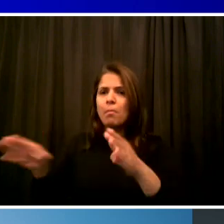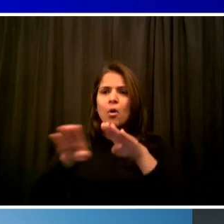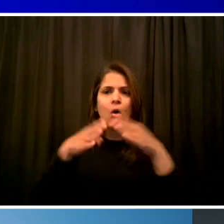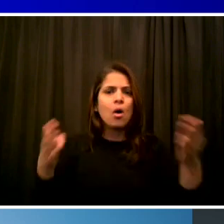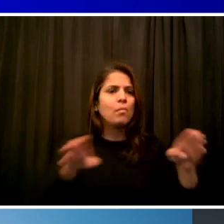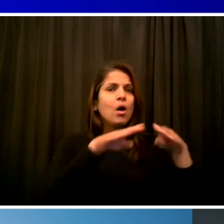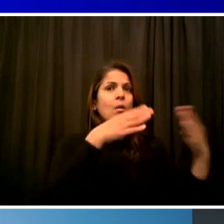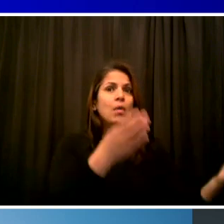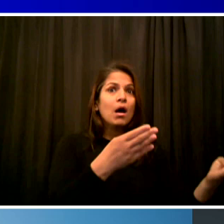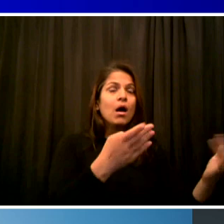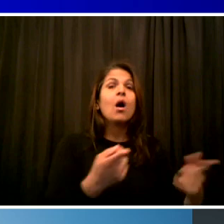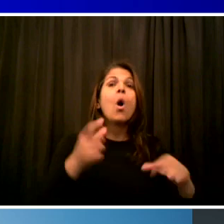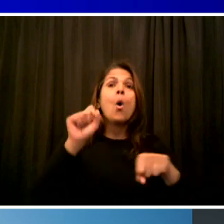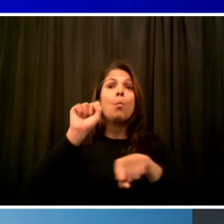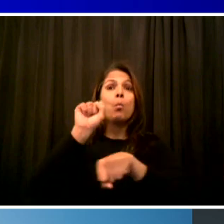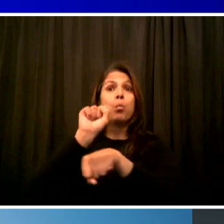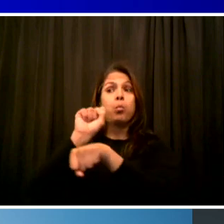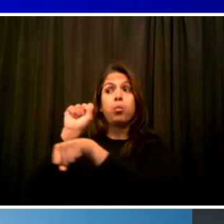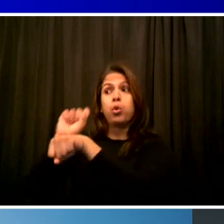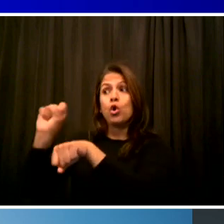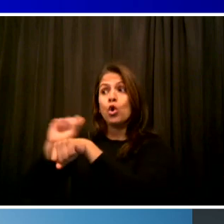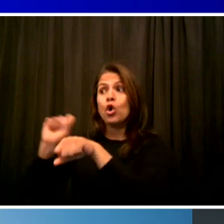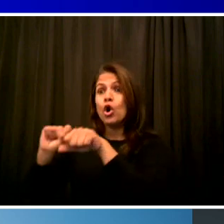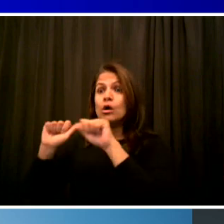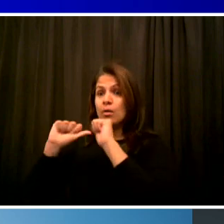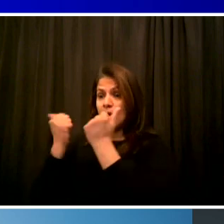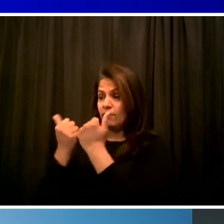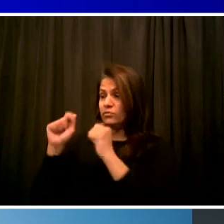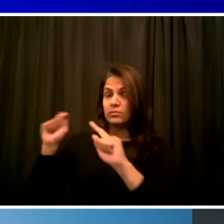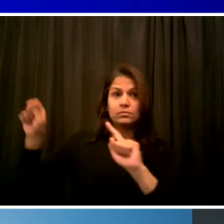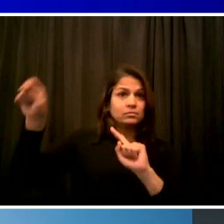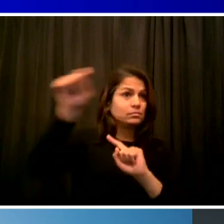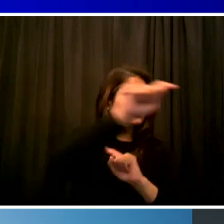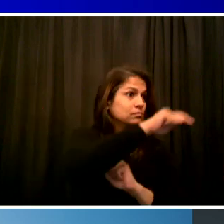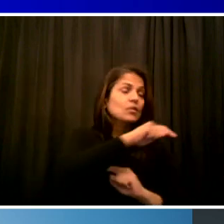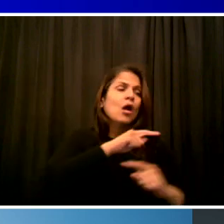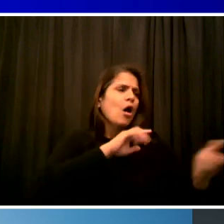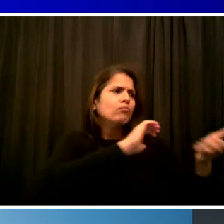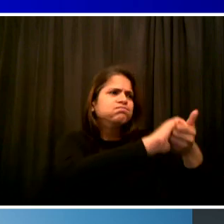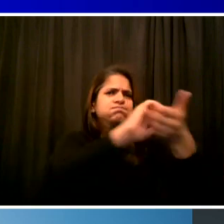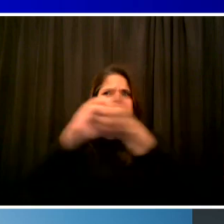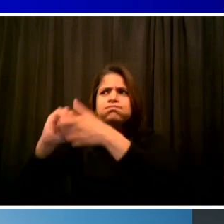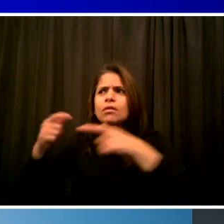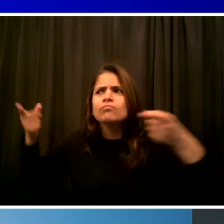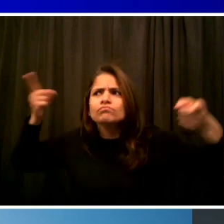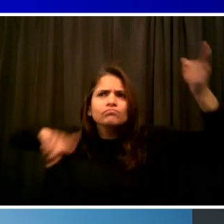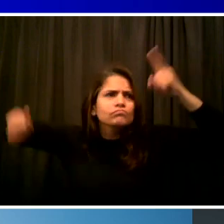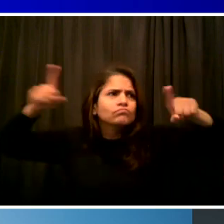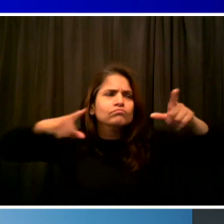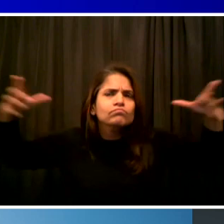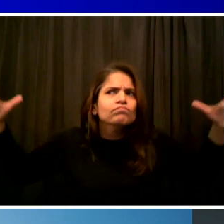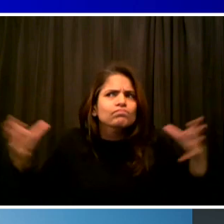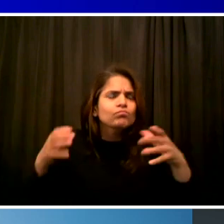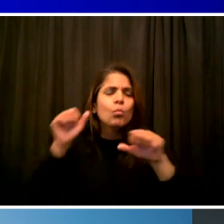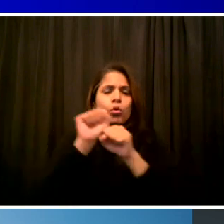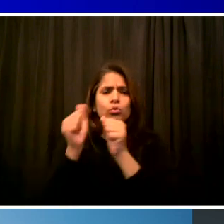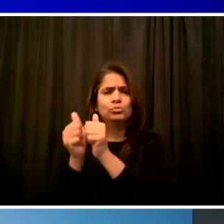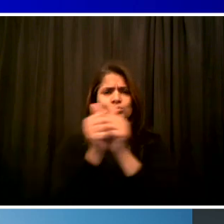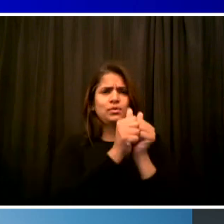WE'VE BEEN WORKING WITH CITY COUNCIL, NYPD, D.O.T., A REAL BILUDNGI FFEORT